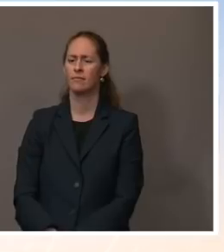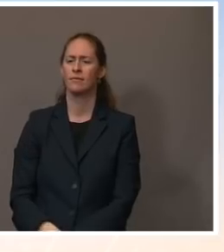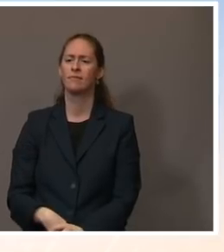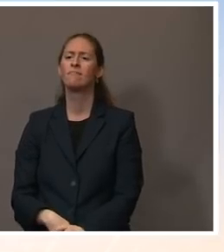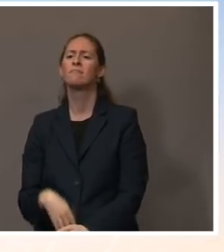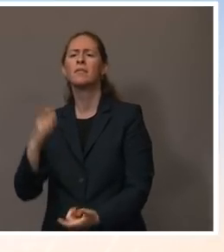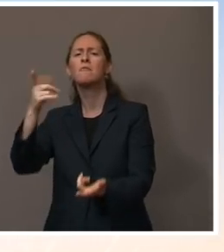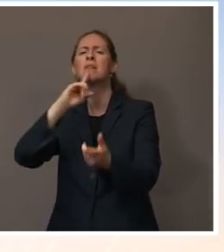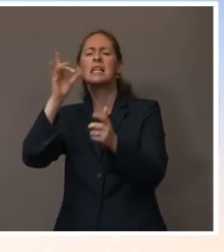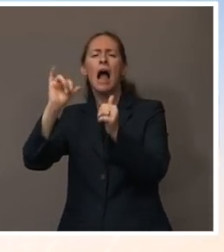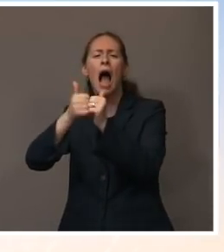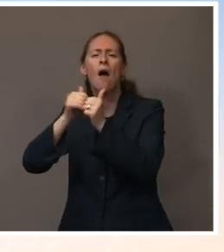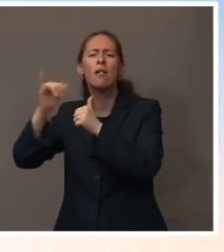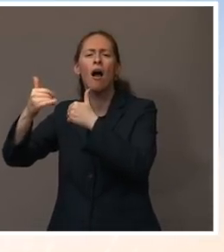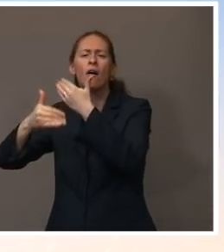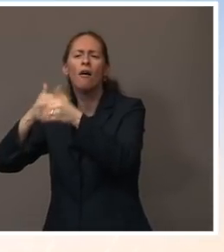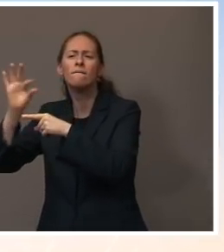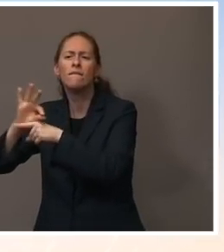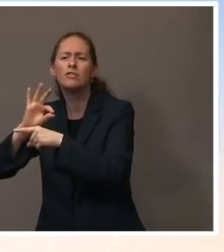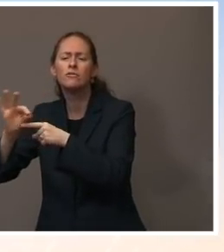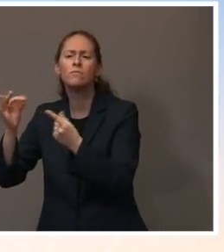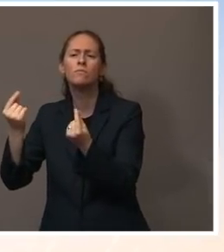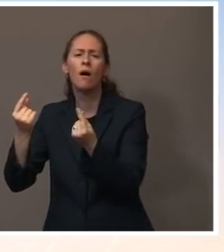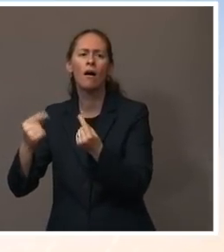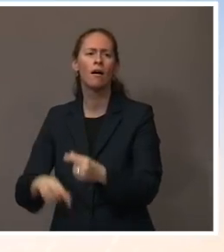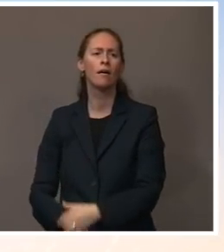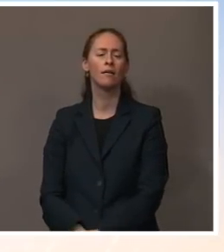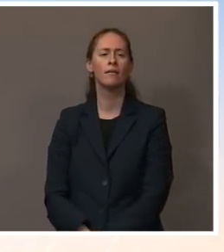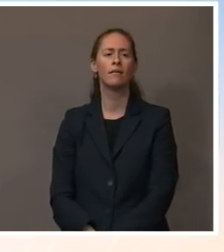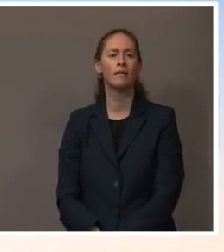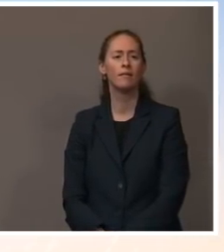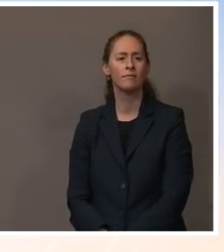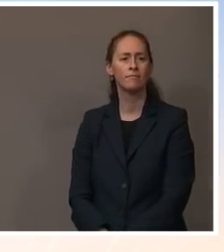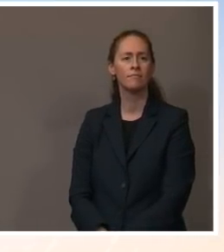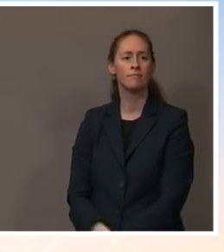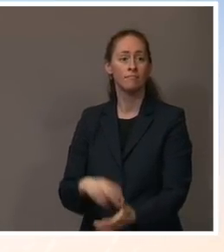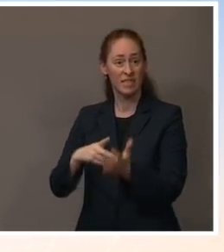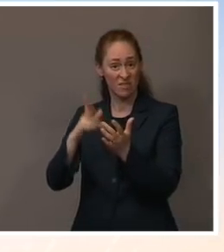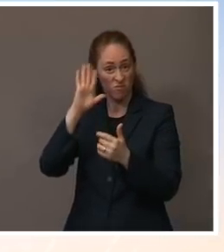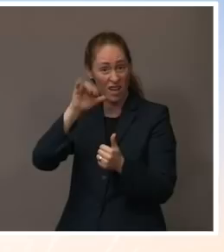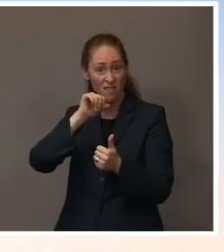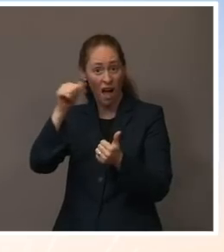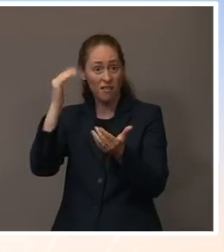The Press: So it will not stop the White House from enacting and Democrats from -- Ms. Psaki: Well, if you just --